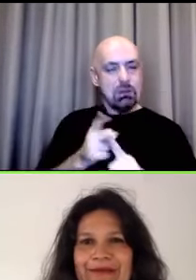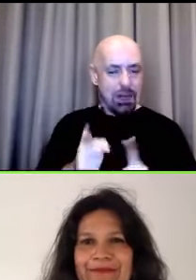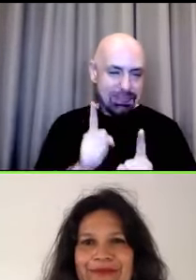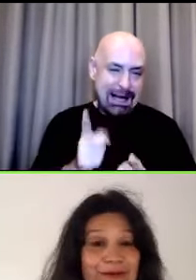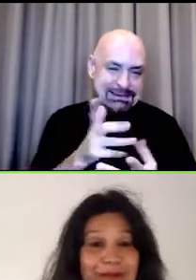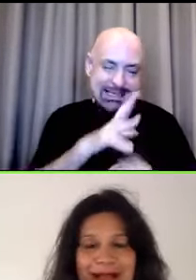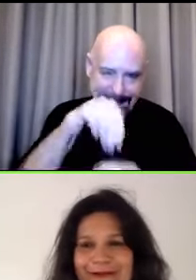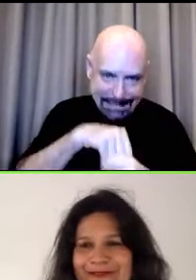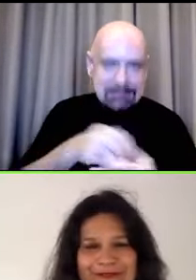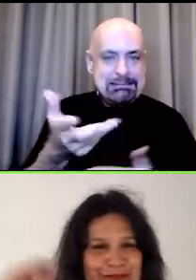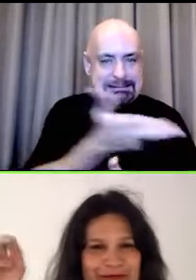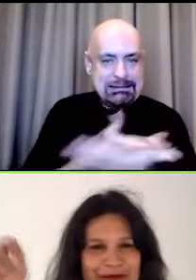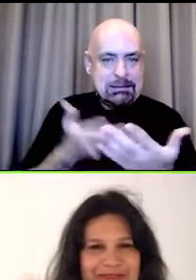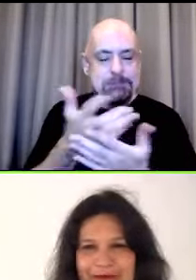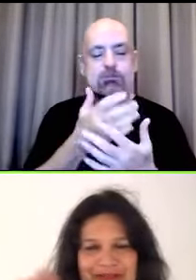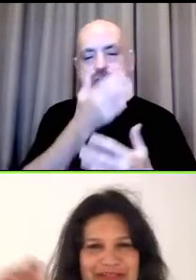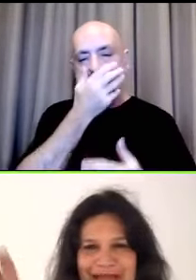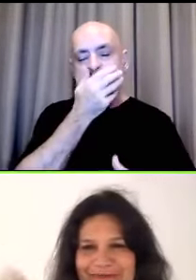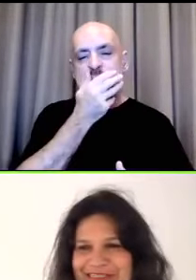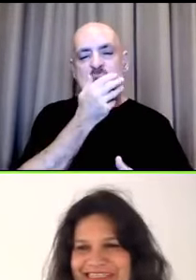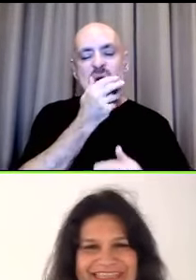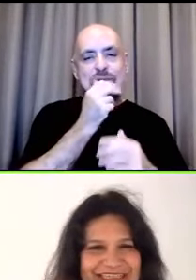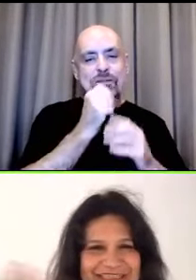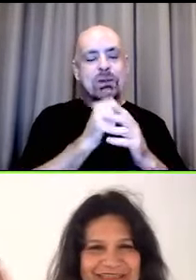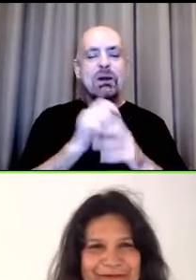I will request you to take it up with the